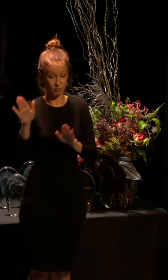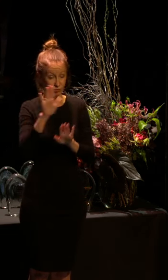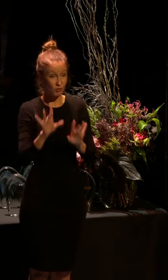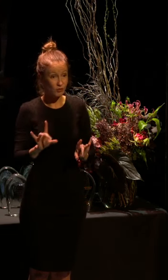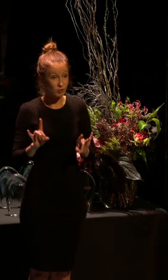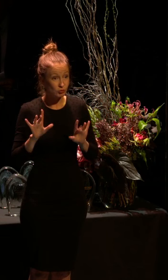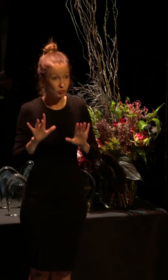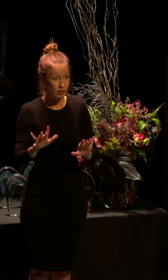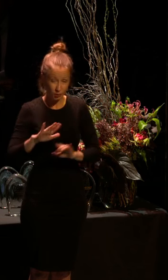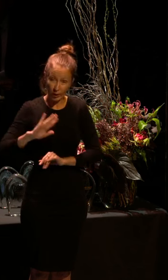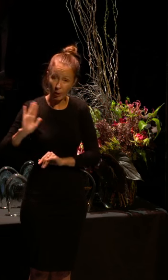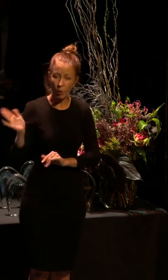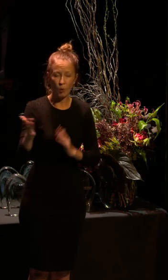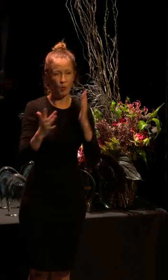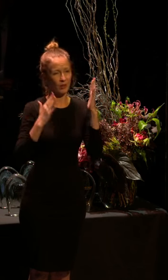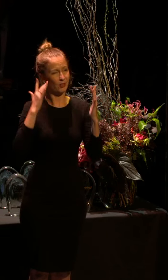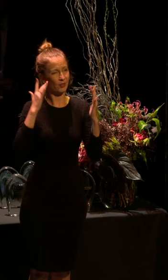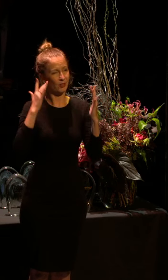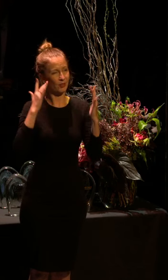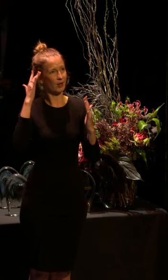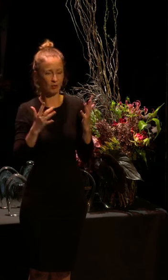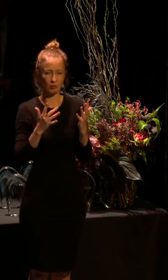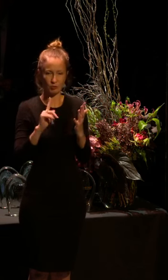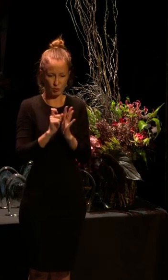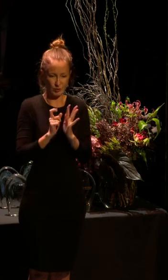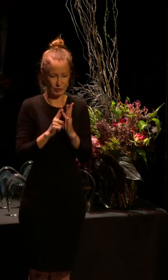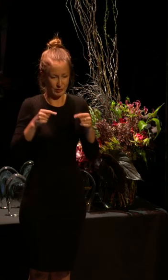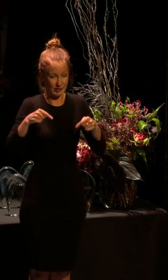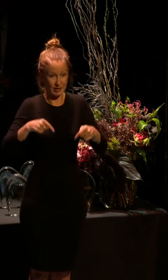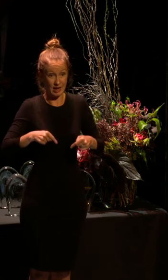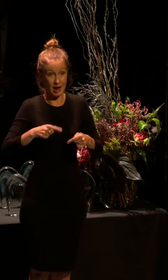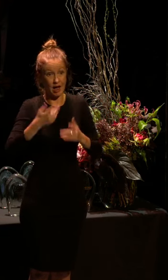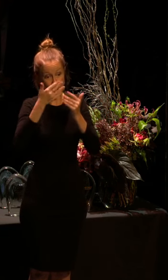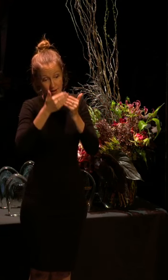where we are and where we could be.